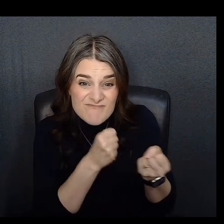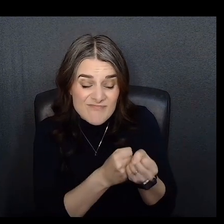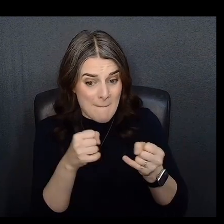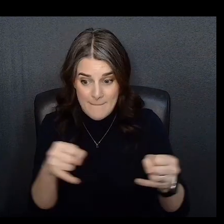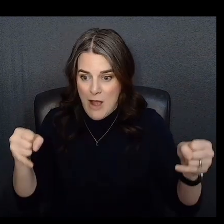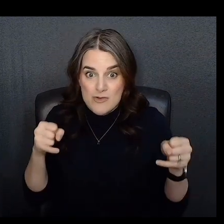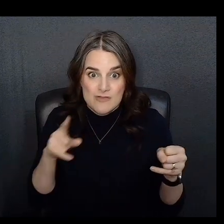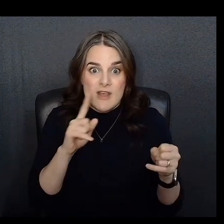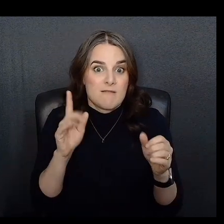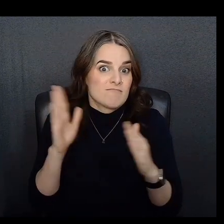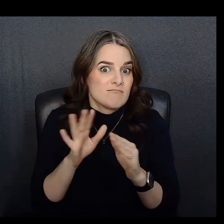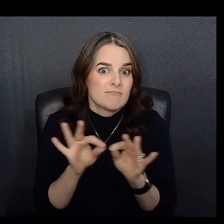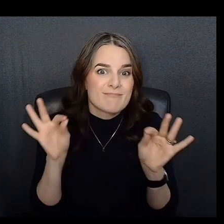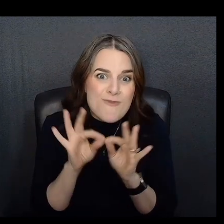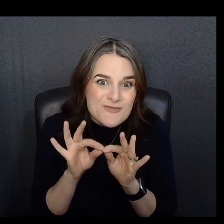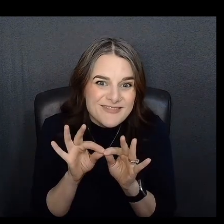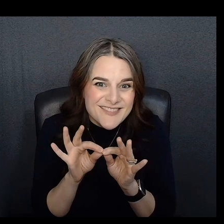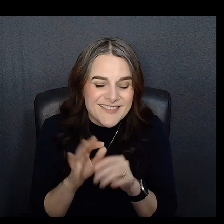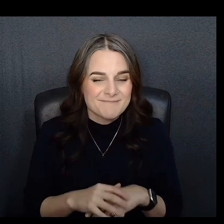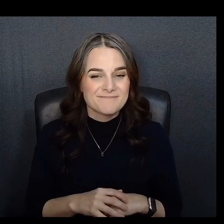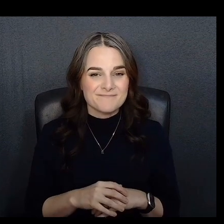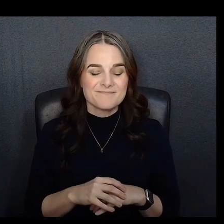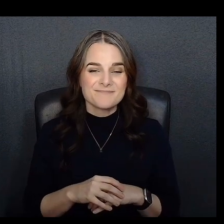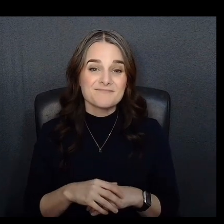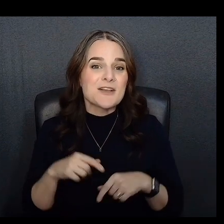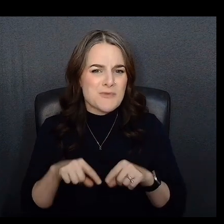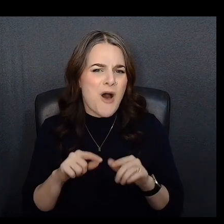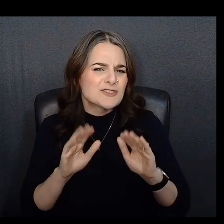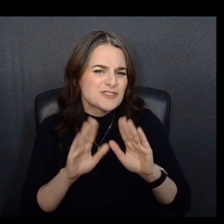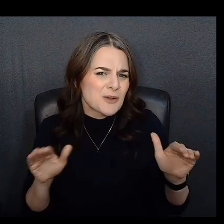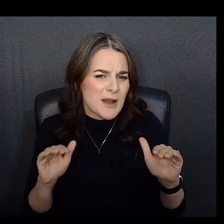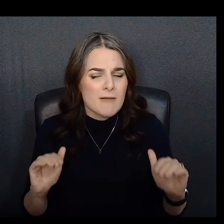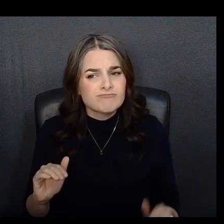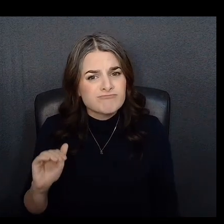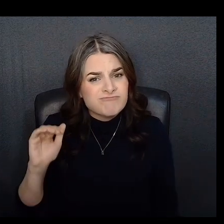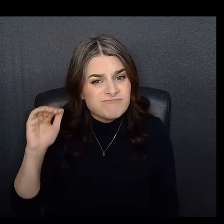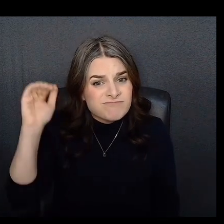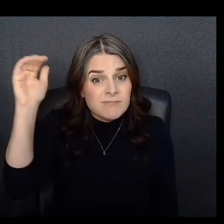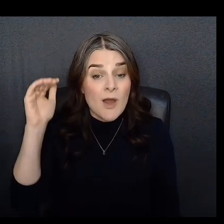So then as children age, we want to expand on the previous vocabulary, but then we also maybe